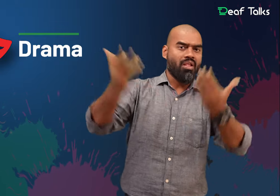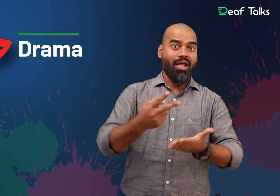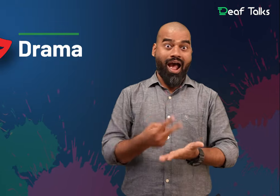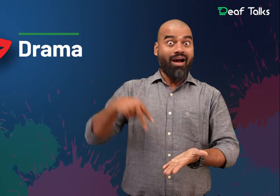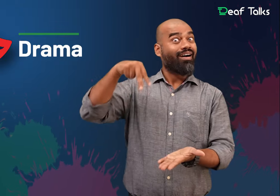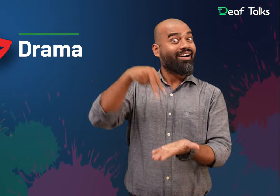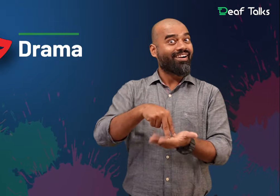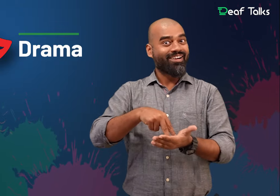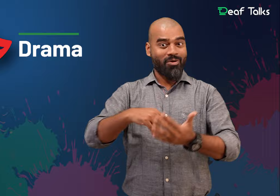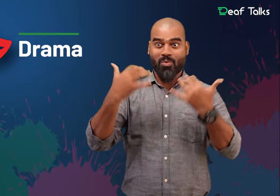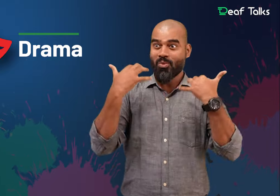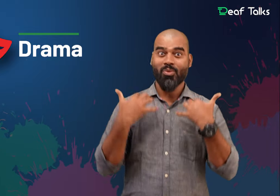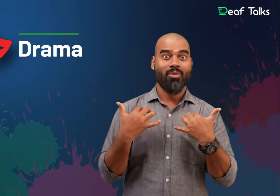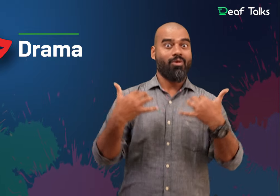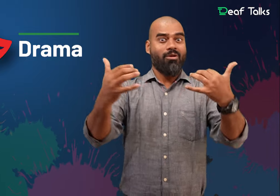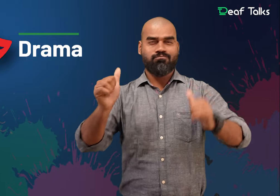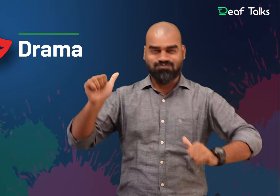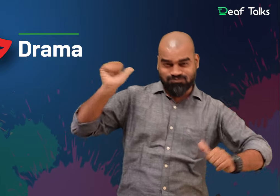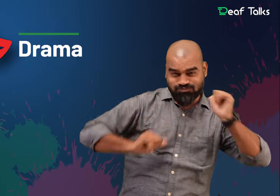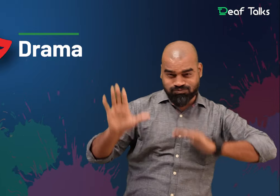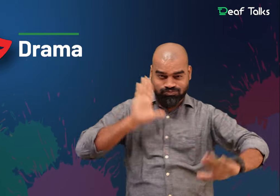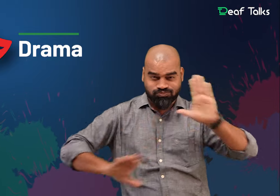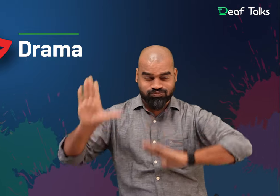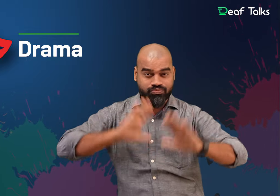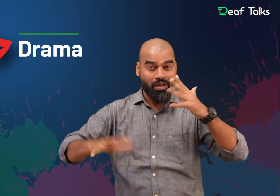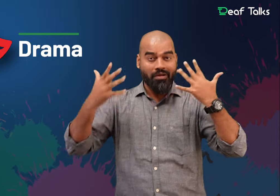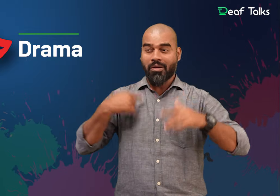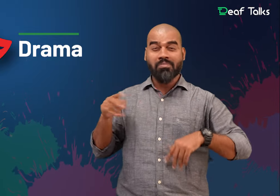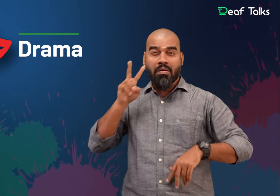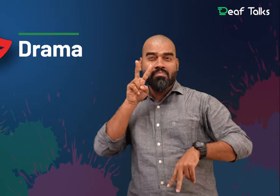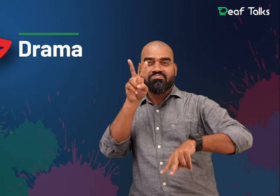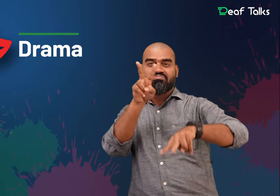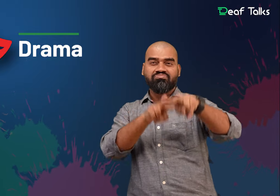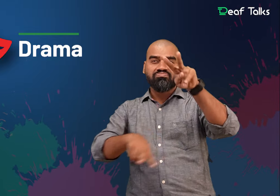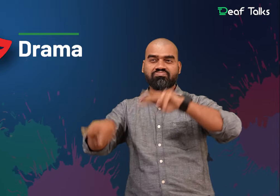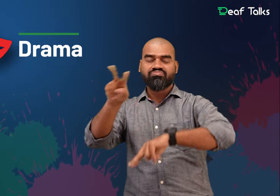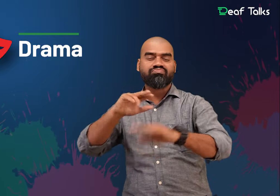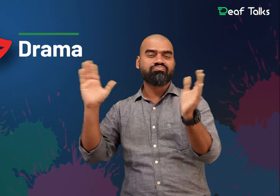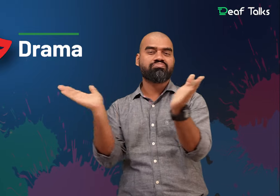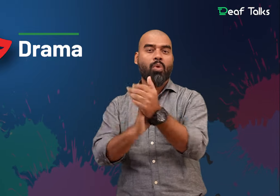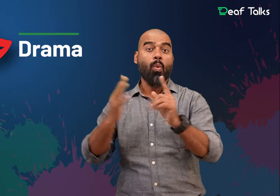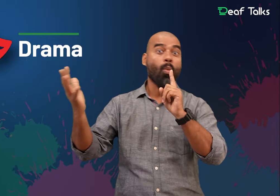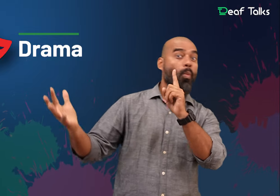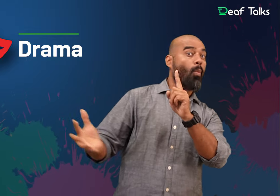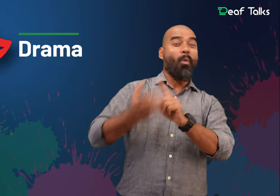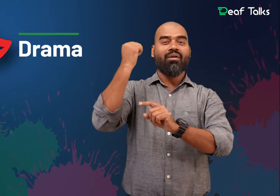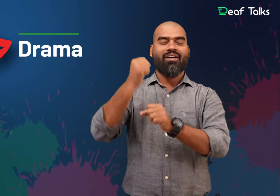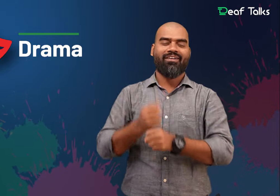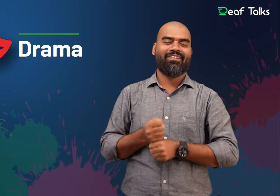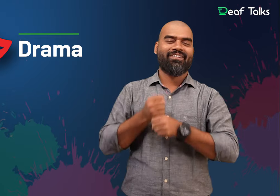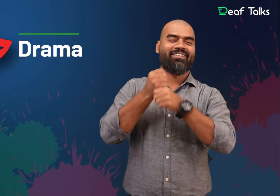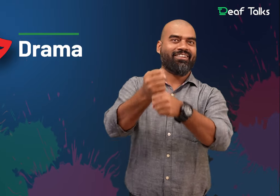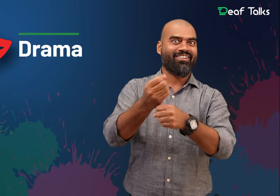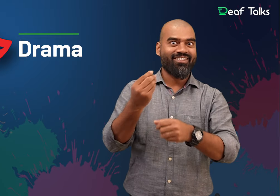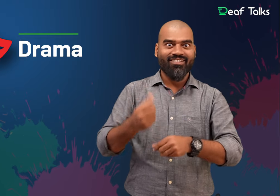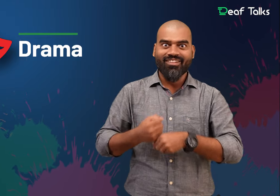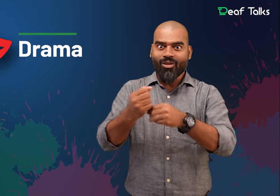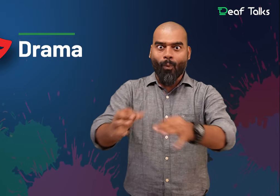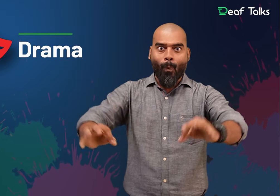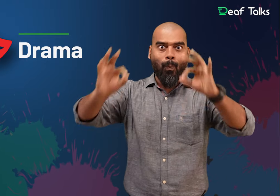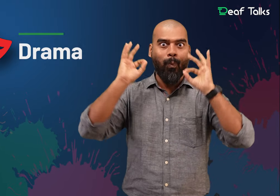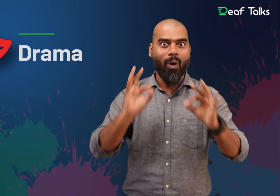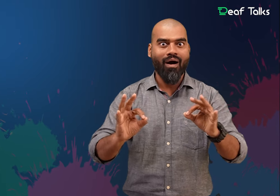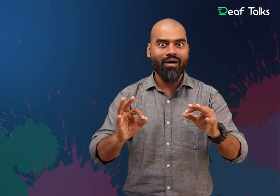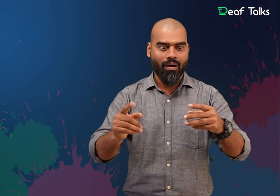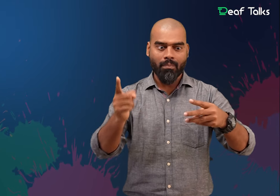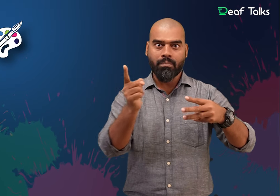this is your chance to shine on stage with engaging performances and win cash prizes in each category.